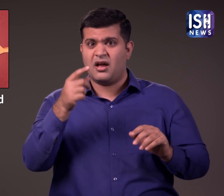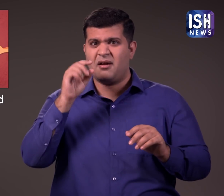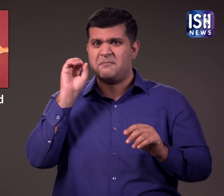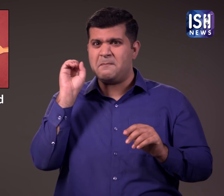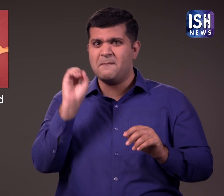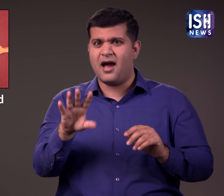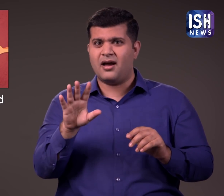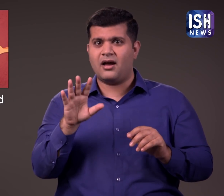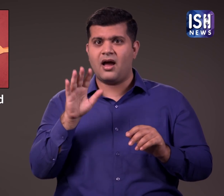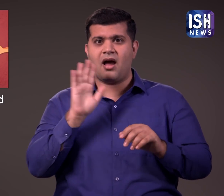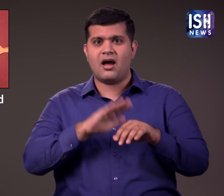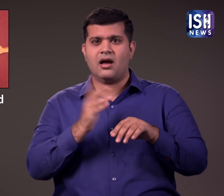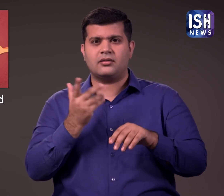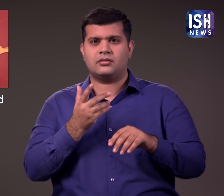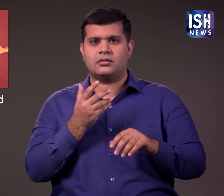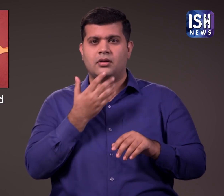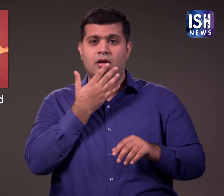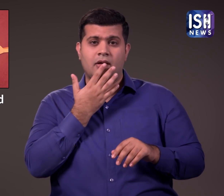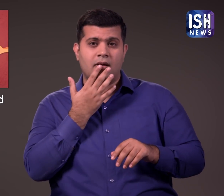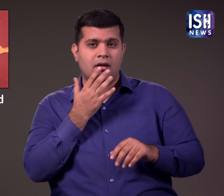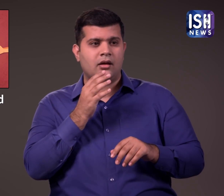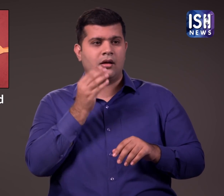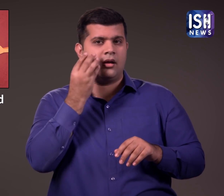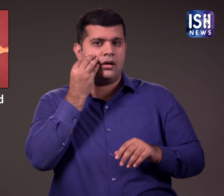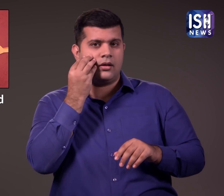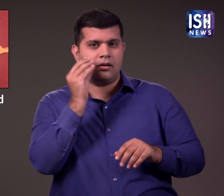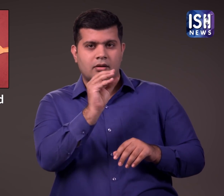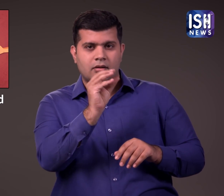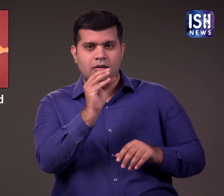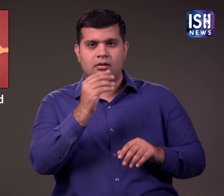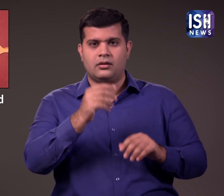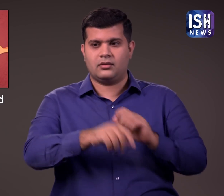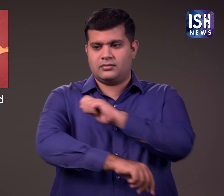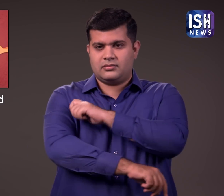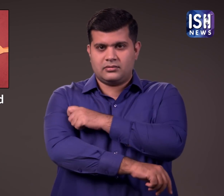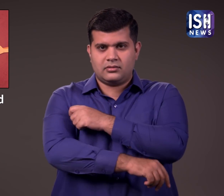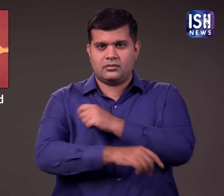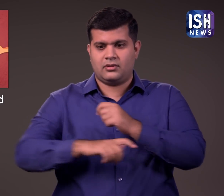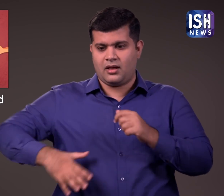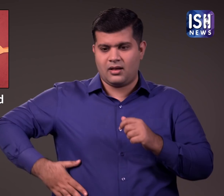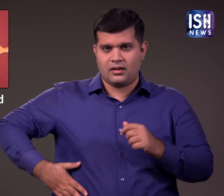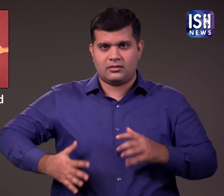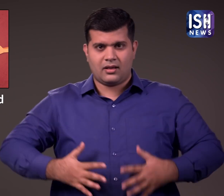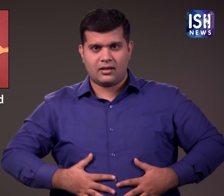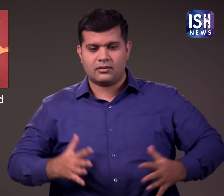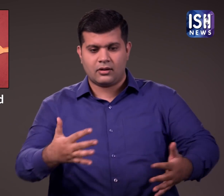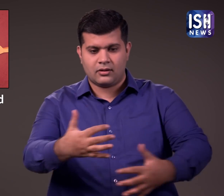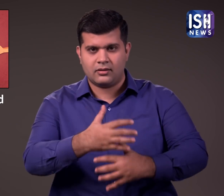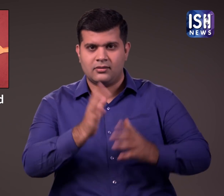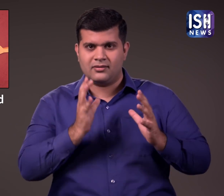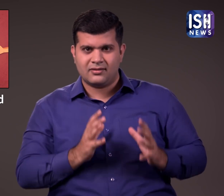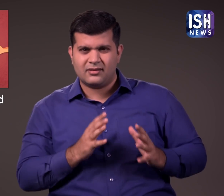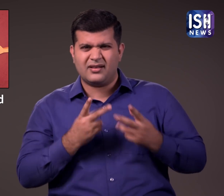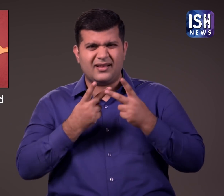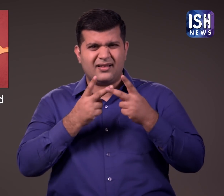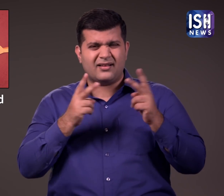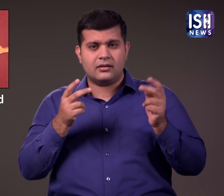Bad touch is initiated with lusty intents, such as pulling cheeks, pinching, touching the waist, stomach, making children sit on laps, etc.